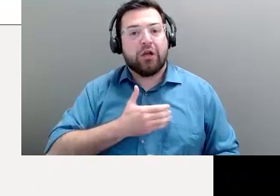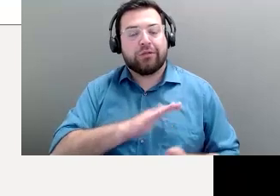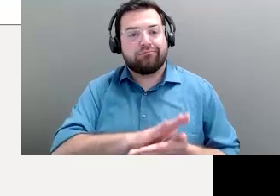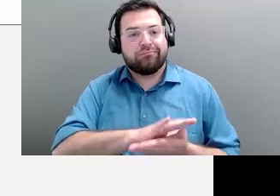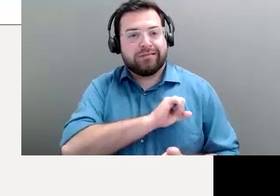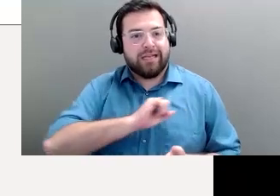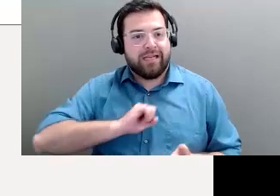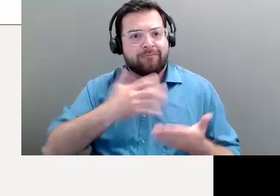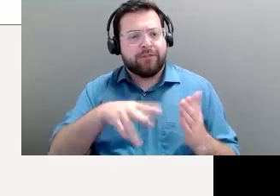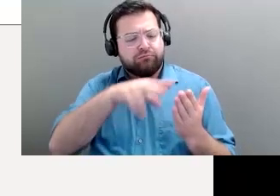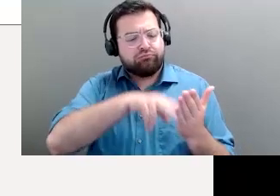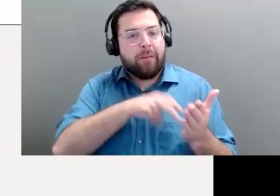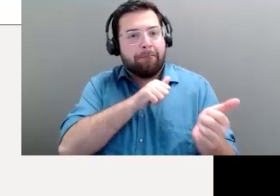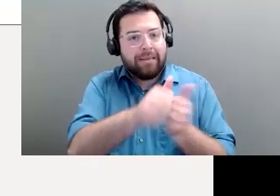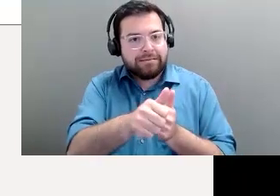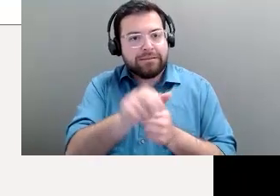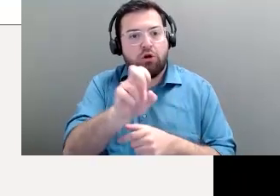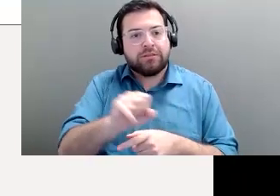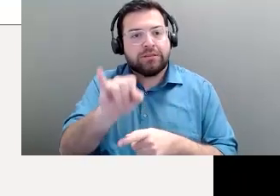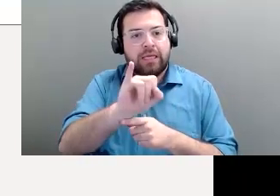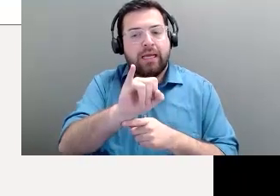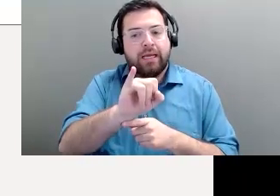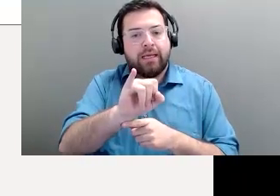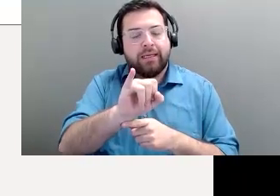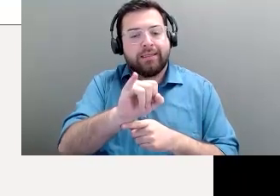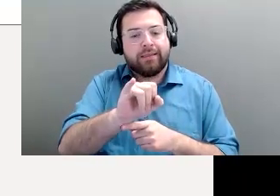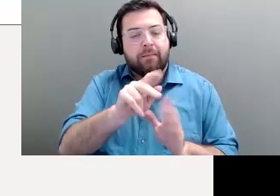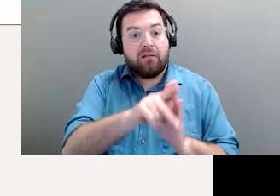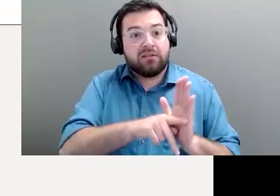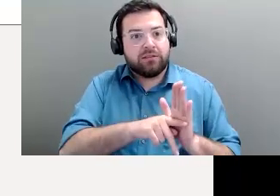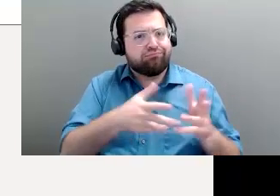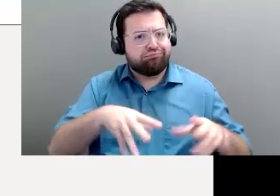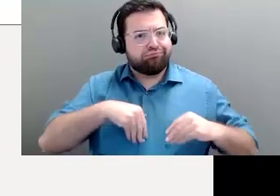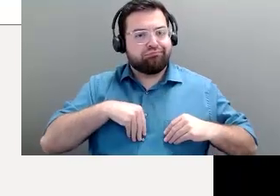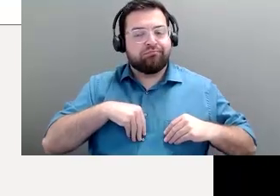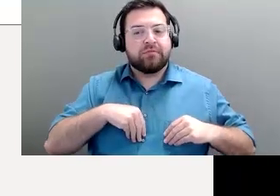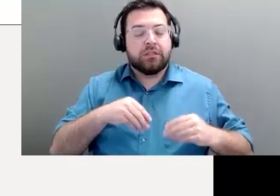that provides really good, guidance and information for us.